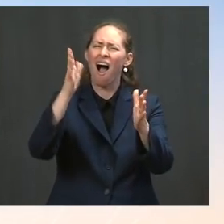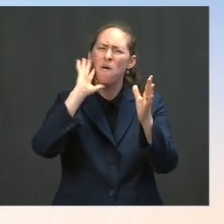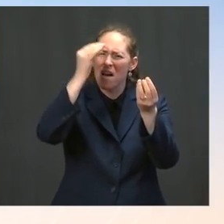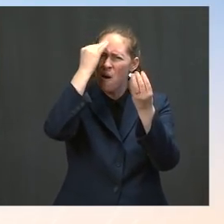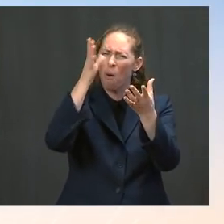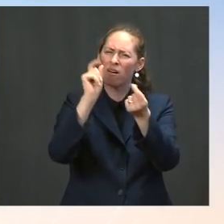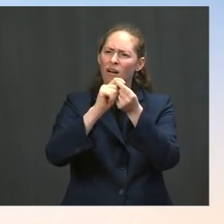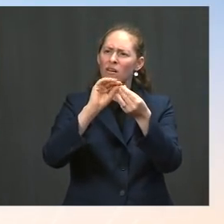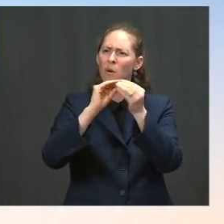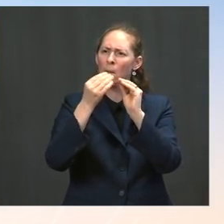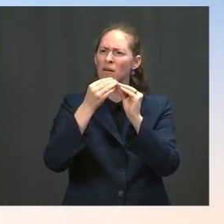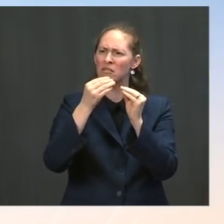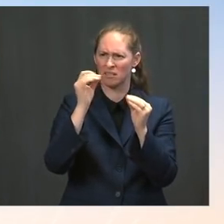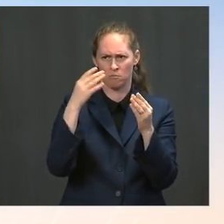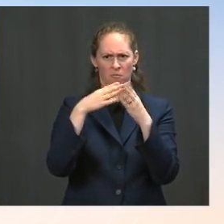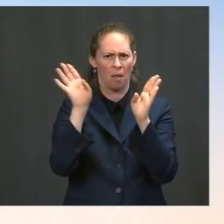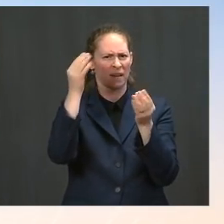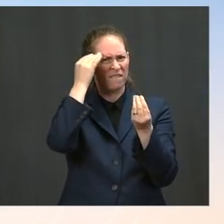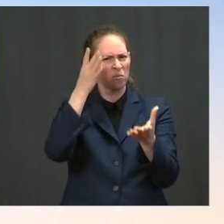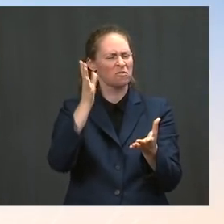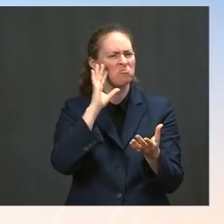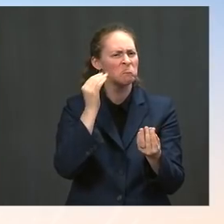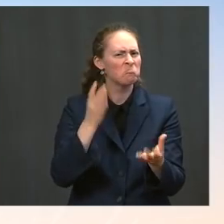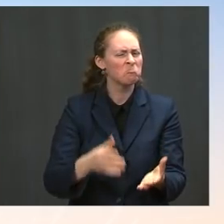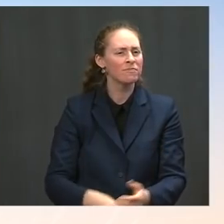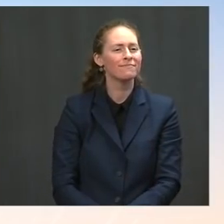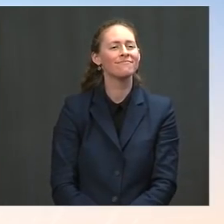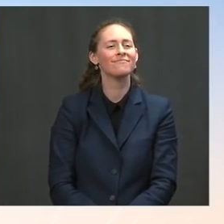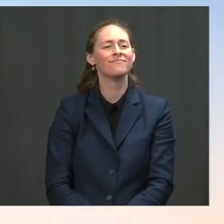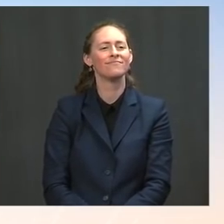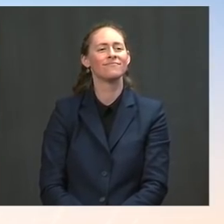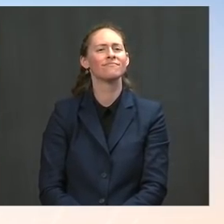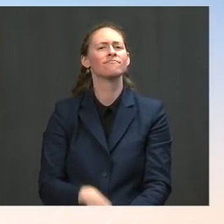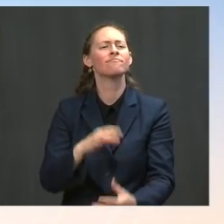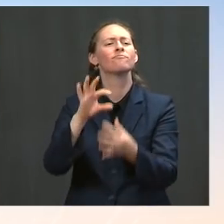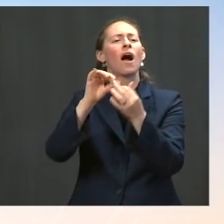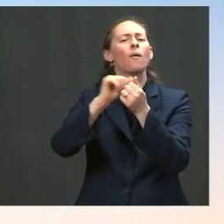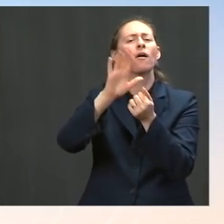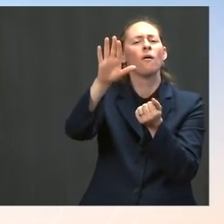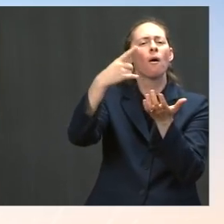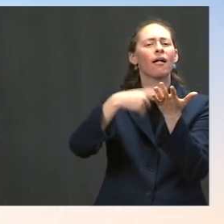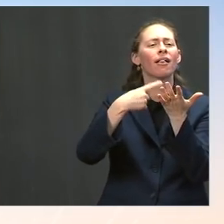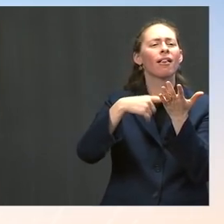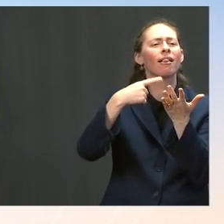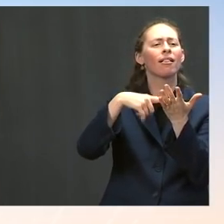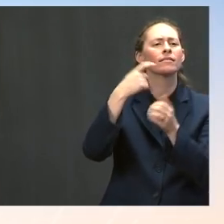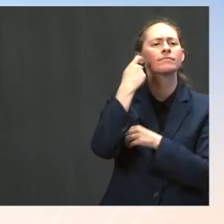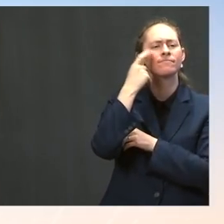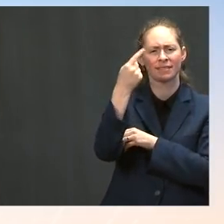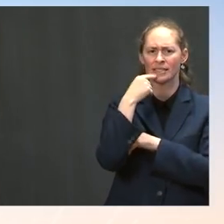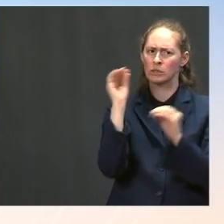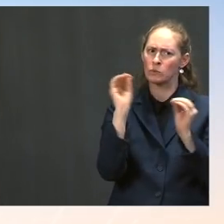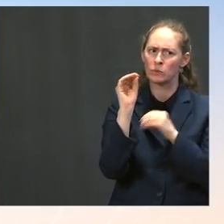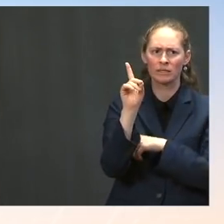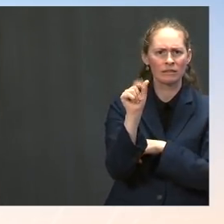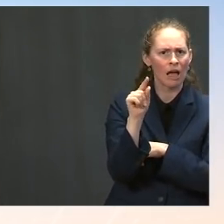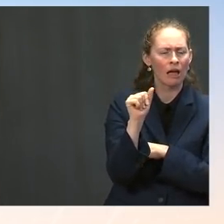The Press: Yeah. And just a messaging question: I know that you say there's no data to show that talking about breakout infections